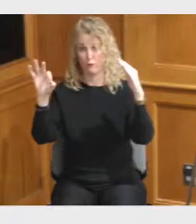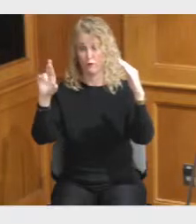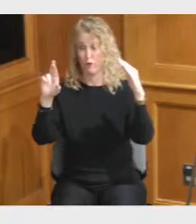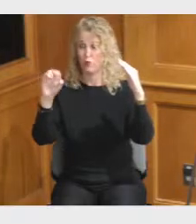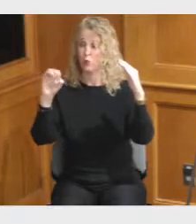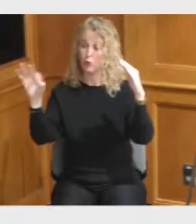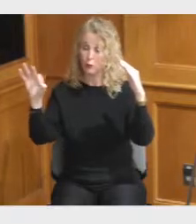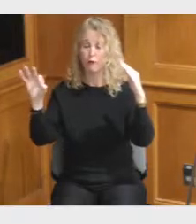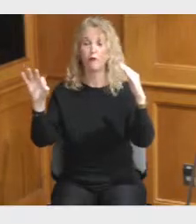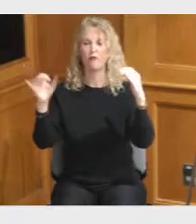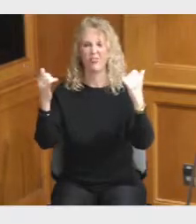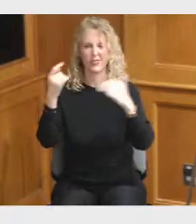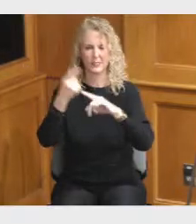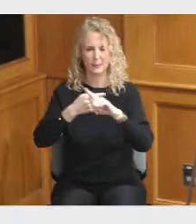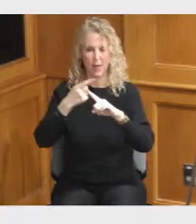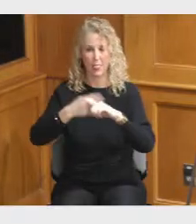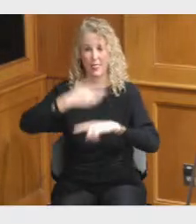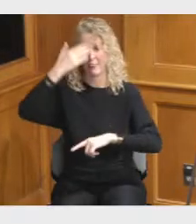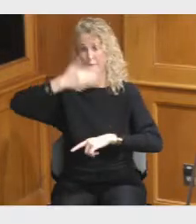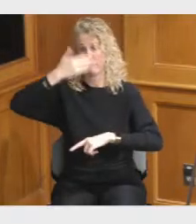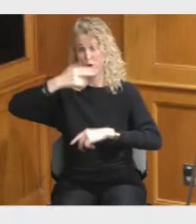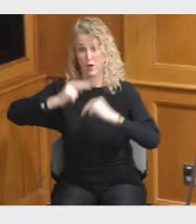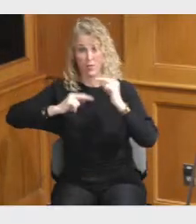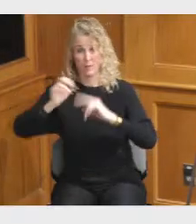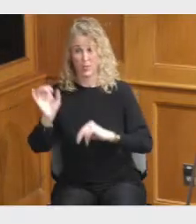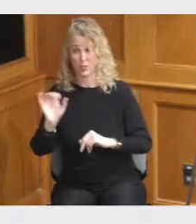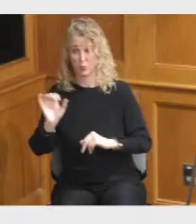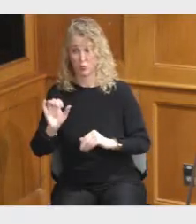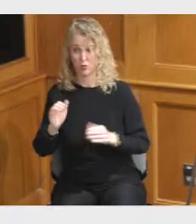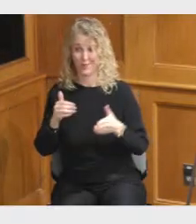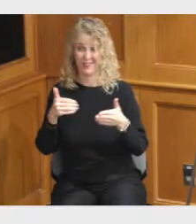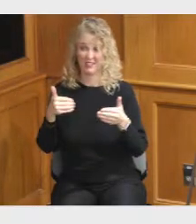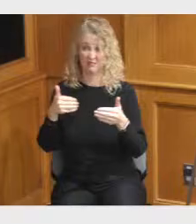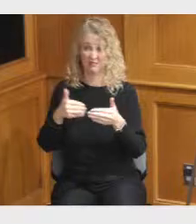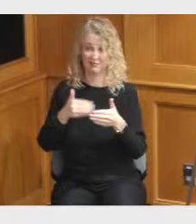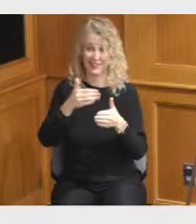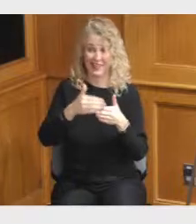along with the storefront and and towards the end of the month as well we'll get our switch